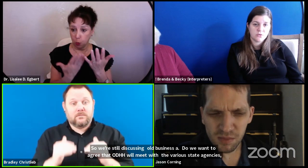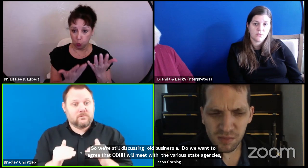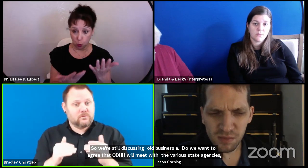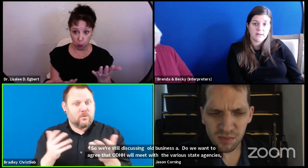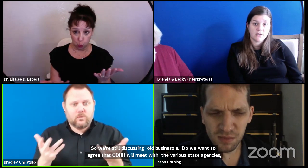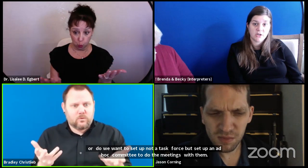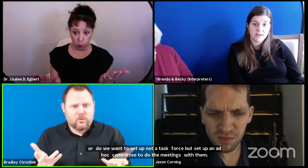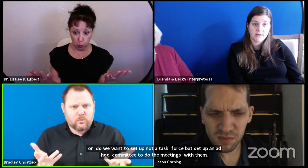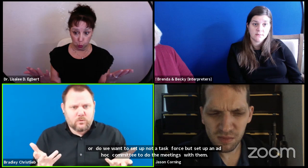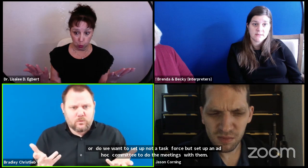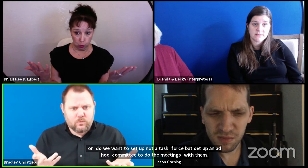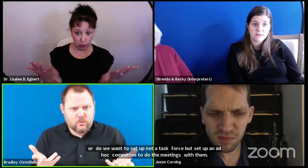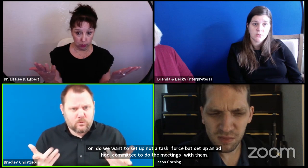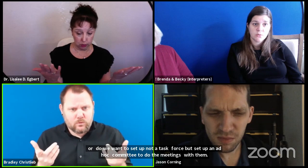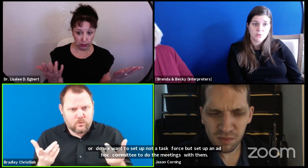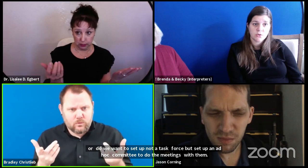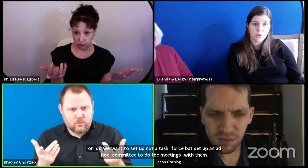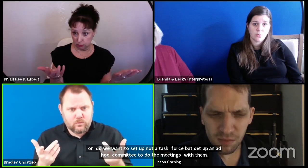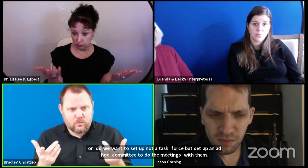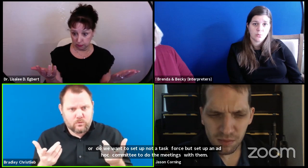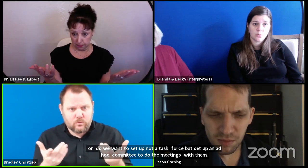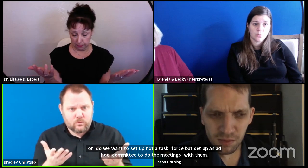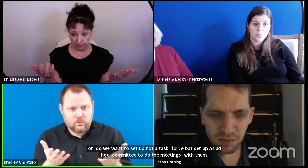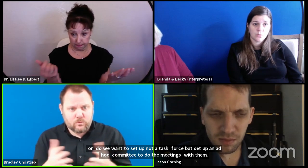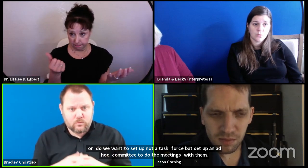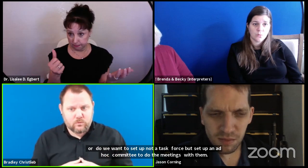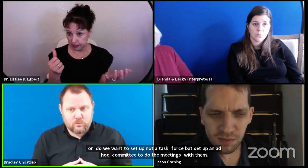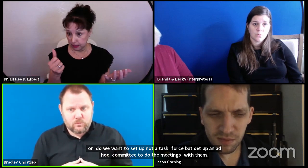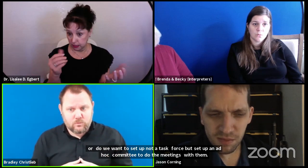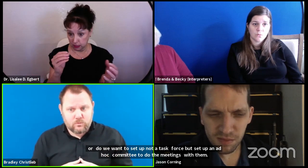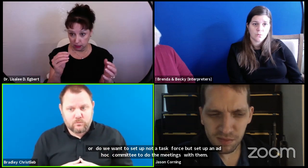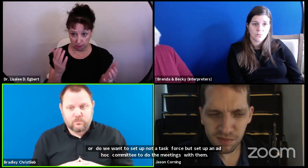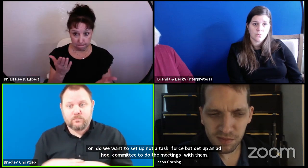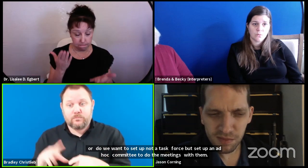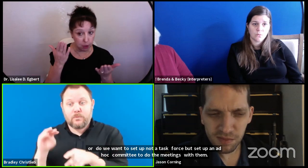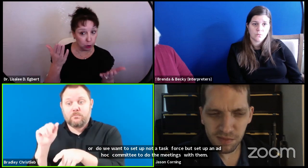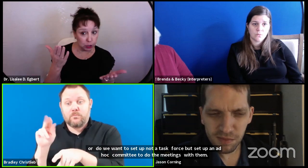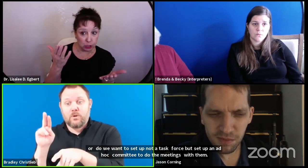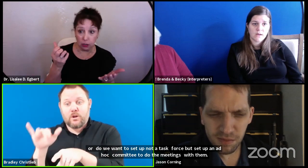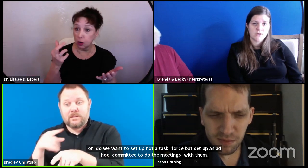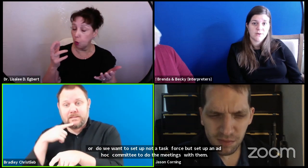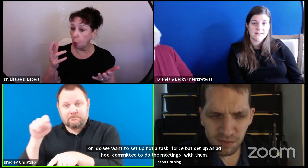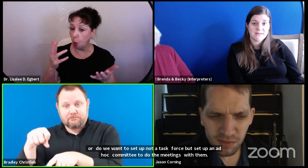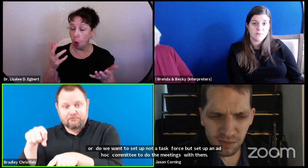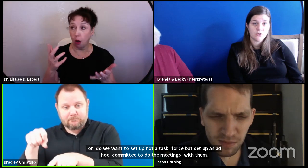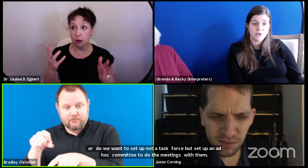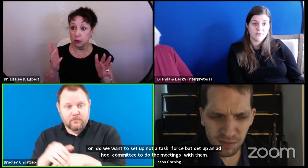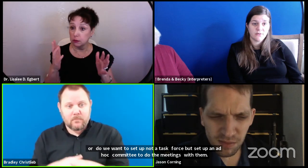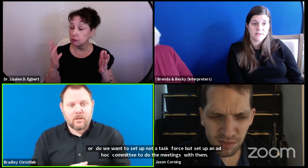the remaining agenda items. Do I see a motion on the floor?